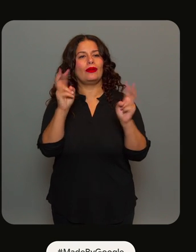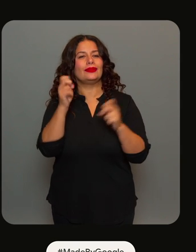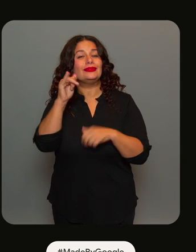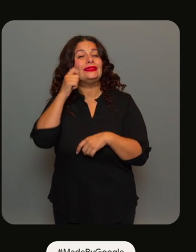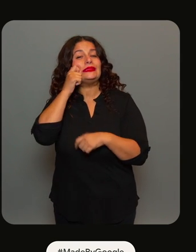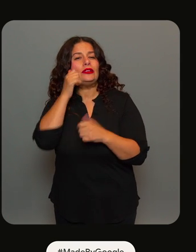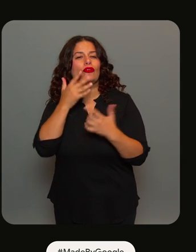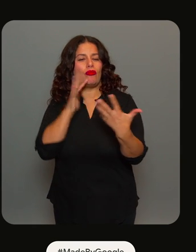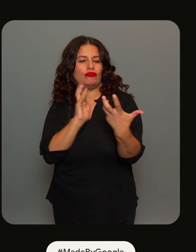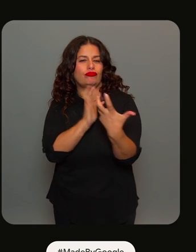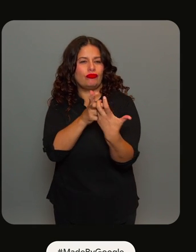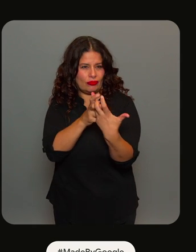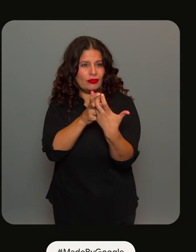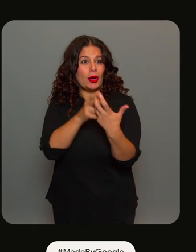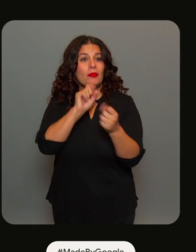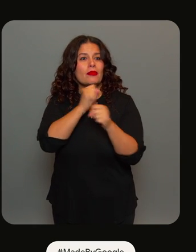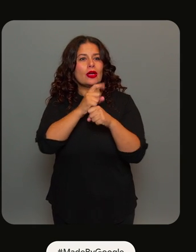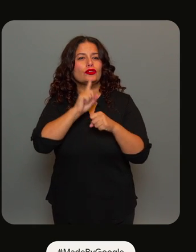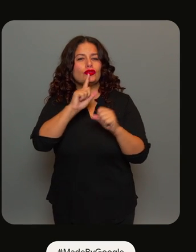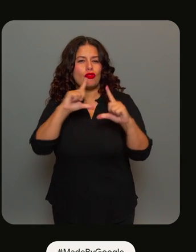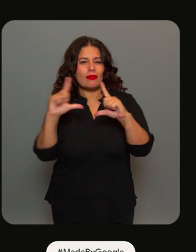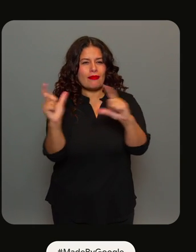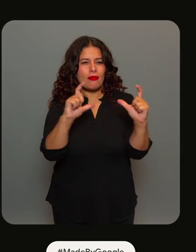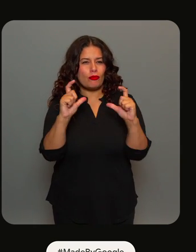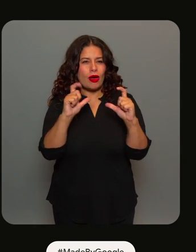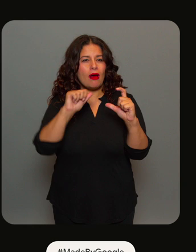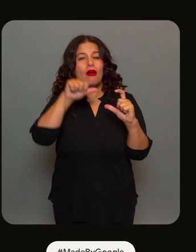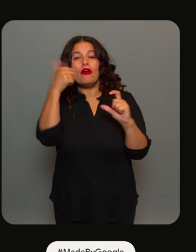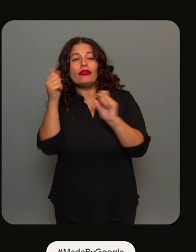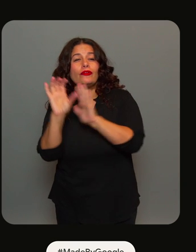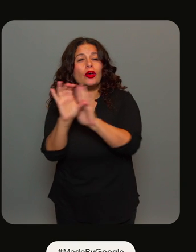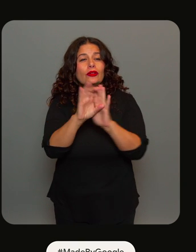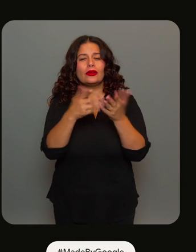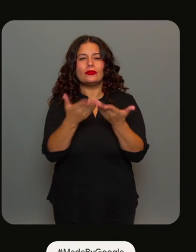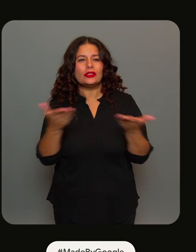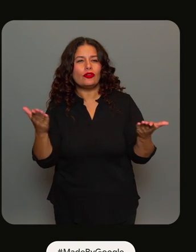image products work more equitably for people of color.